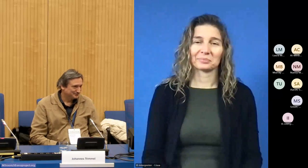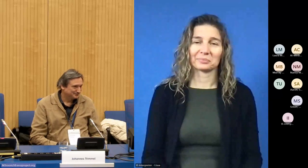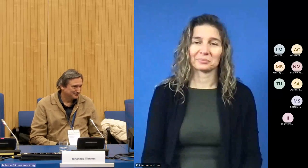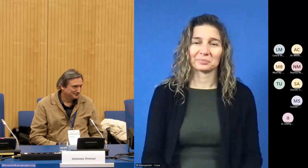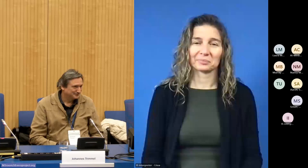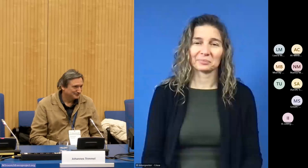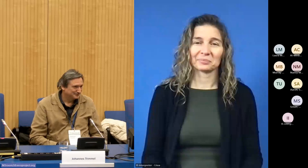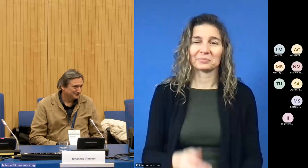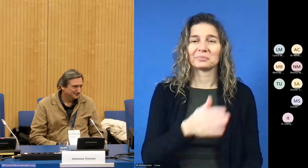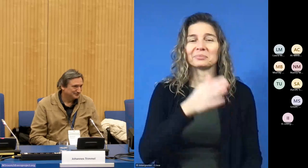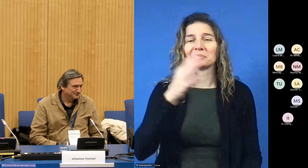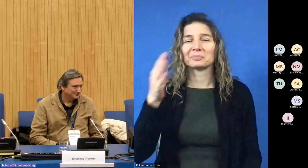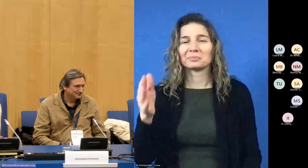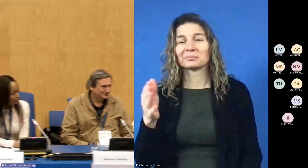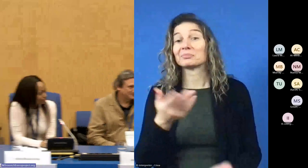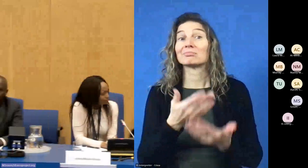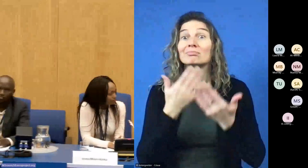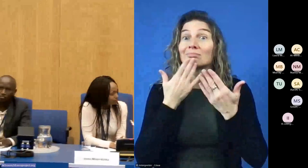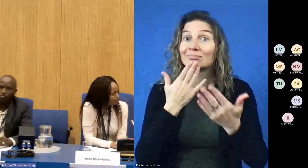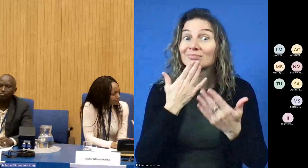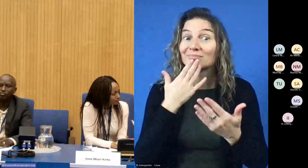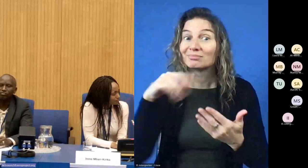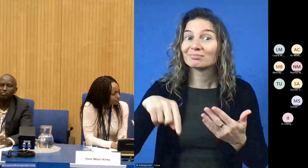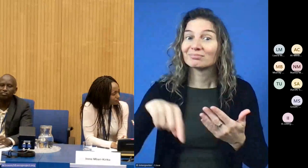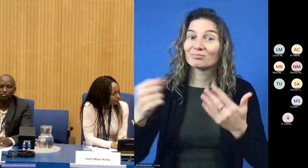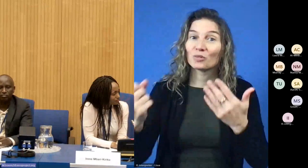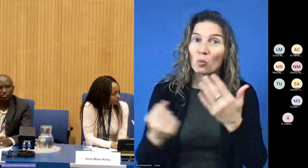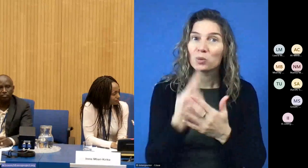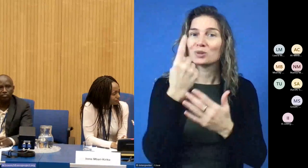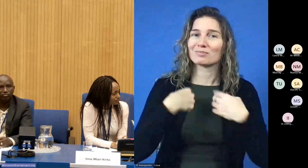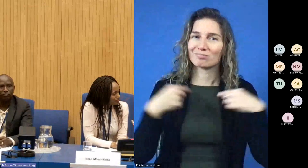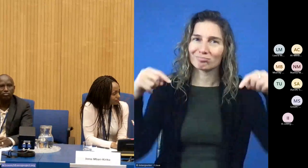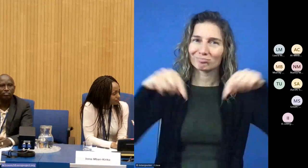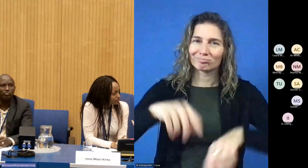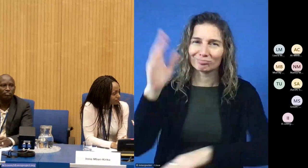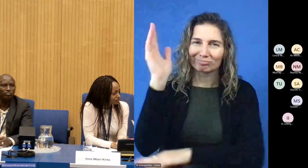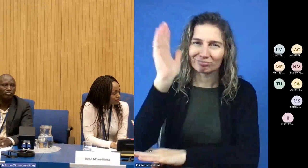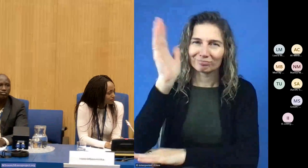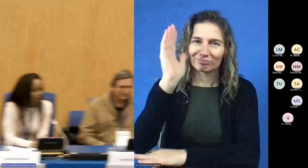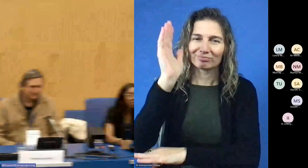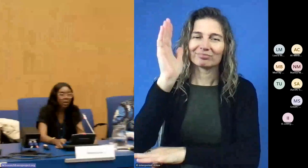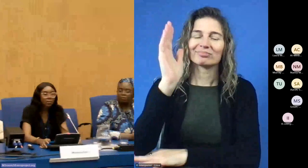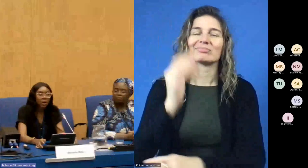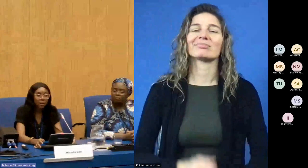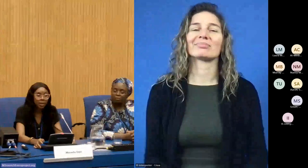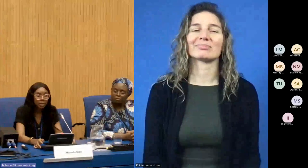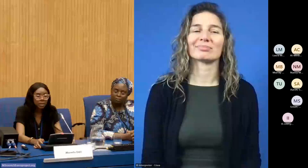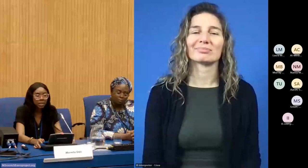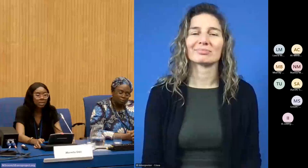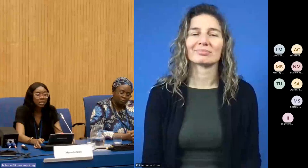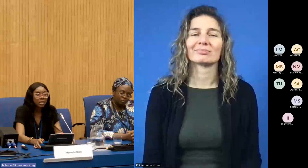I want to say thank you for this opportunity, I will say that education is the